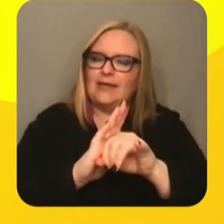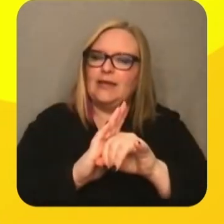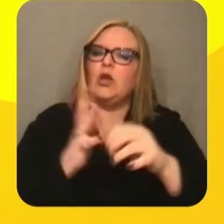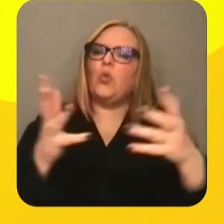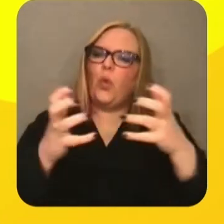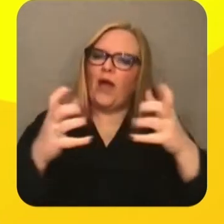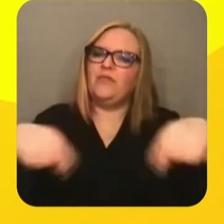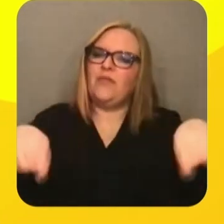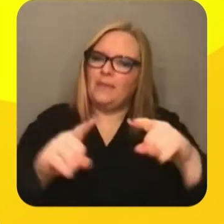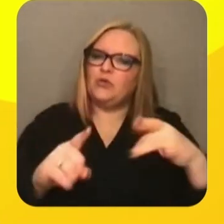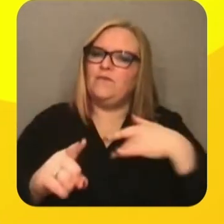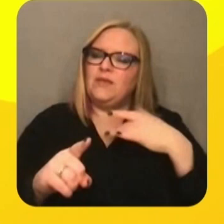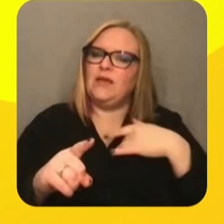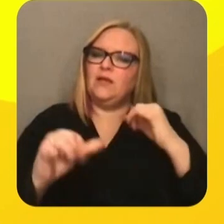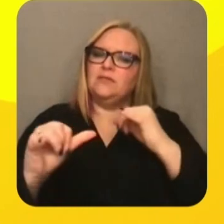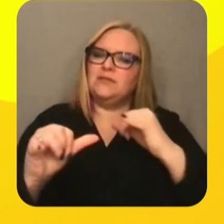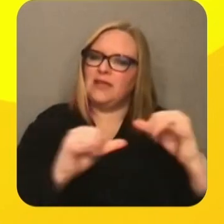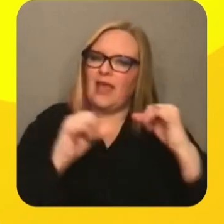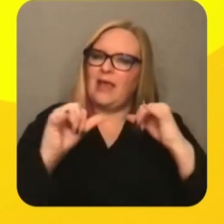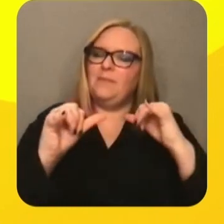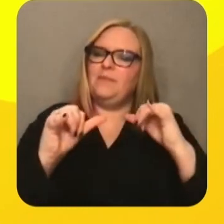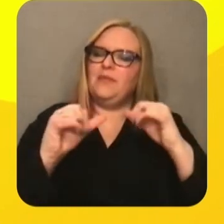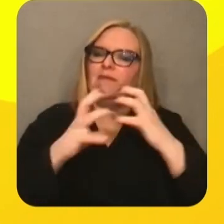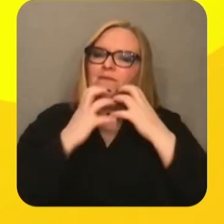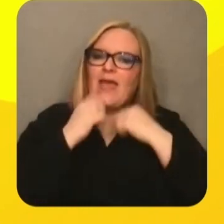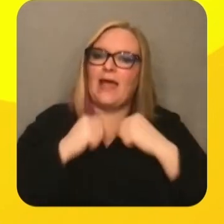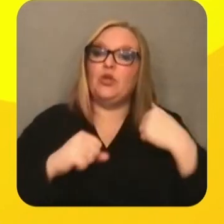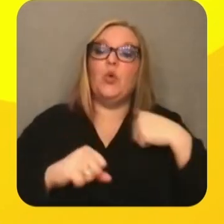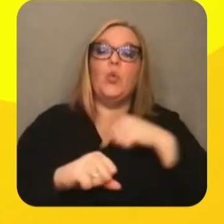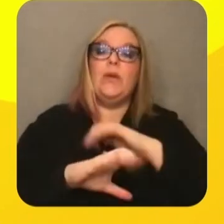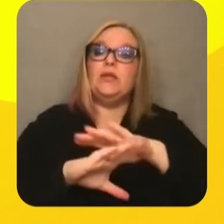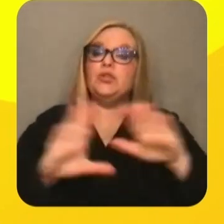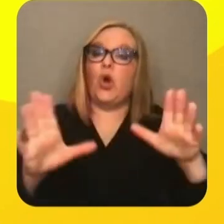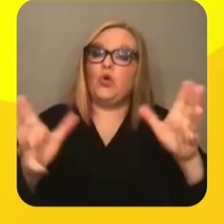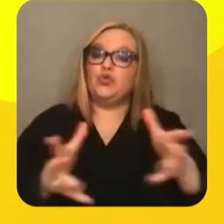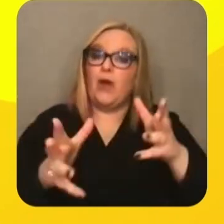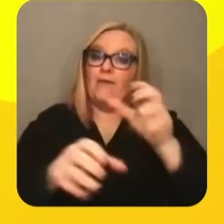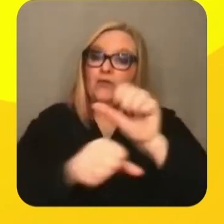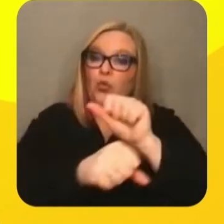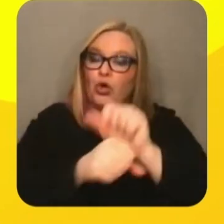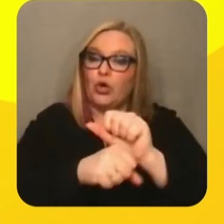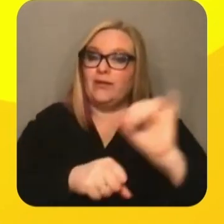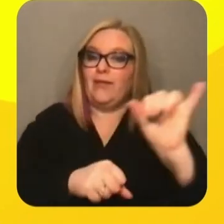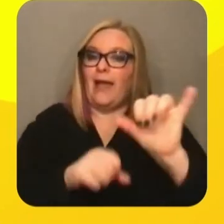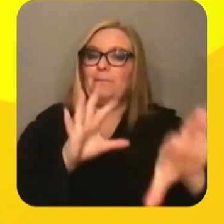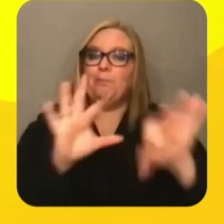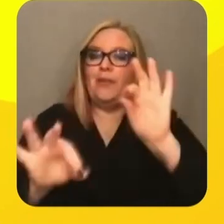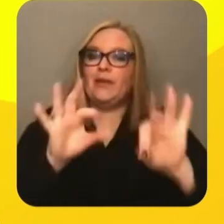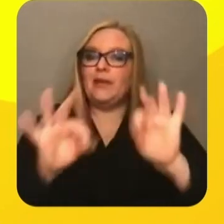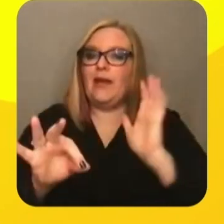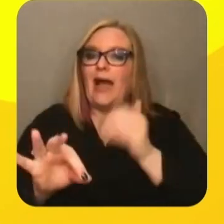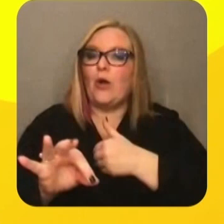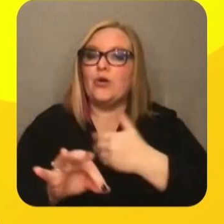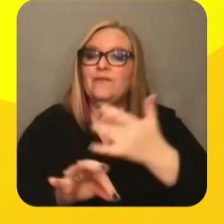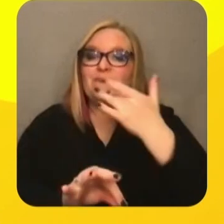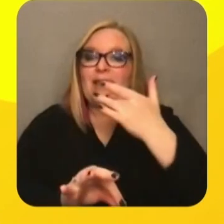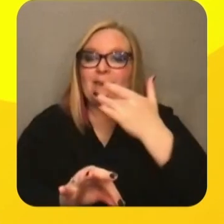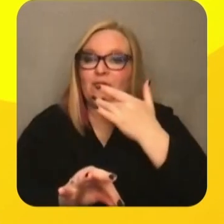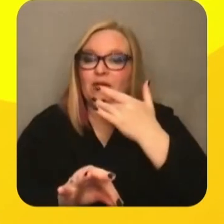We don't drive this work as if we go and pick out our favourite bag of potato chips. It's just like any other business decision.